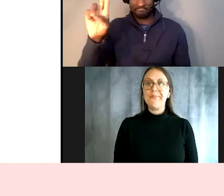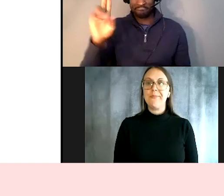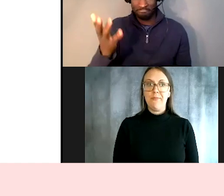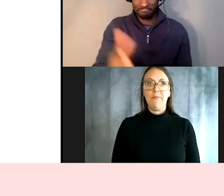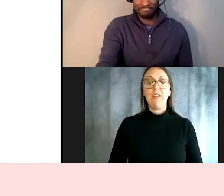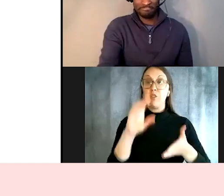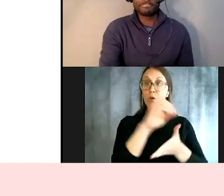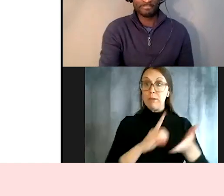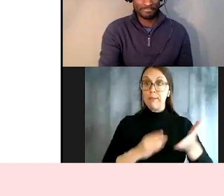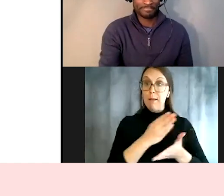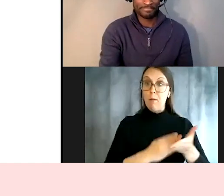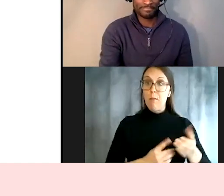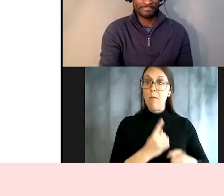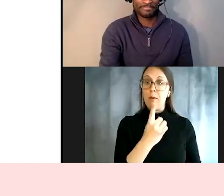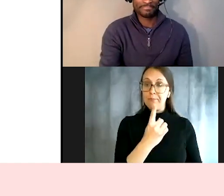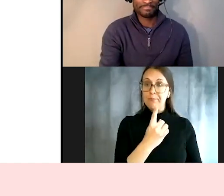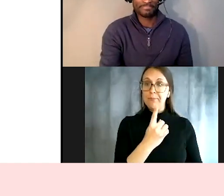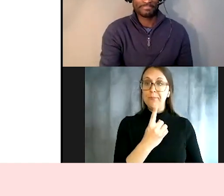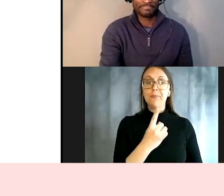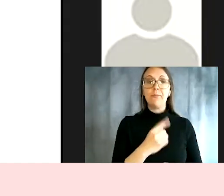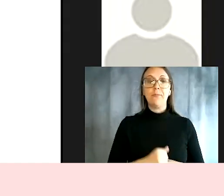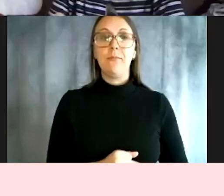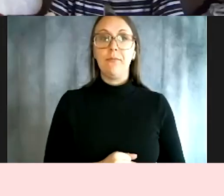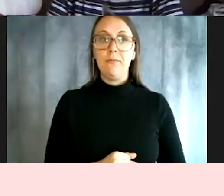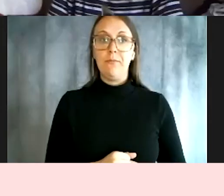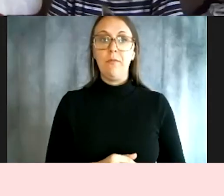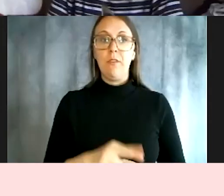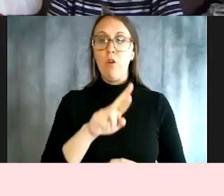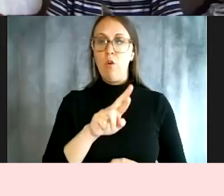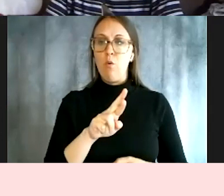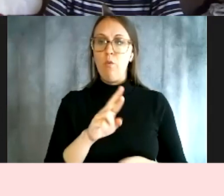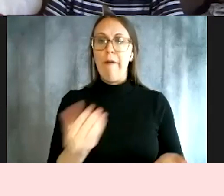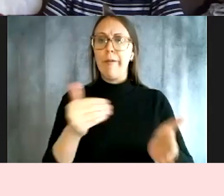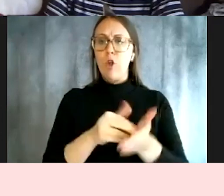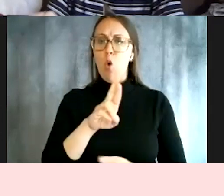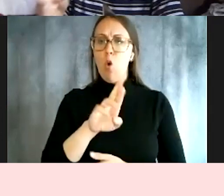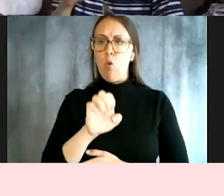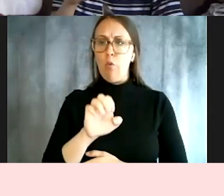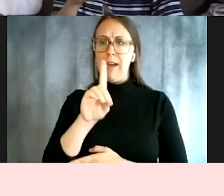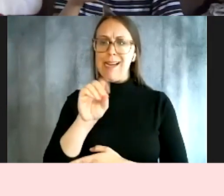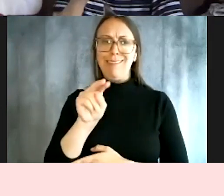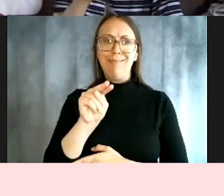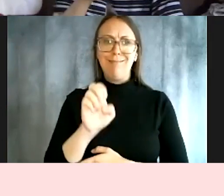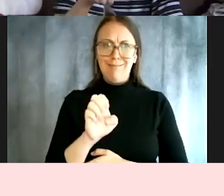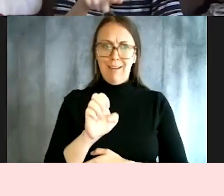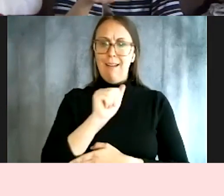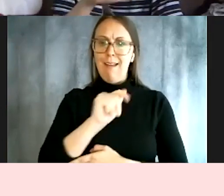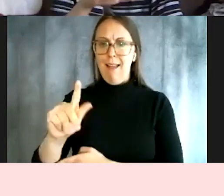it includes the redone app flows and site maps so the the newer version of the thing